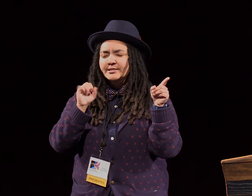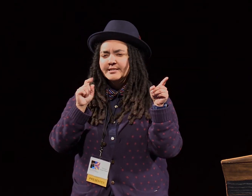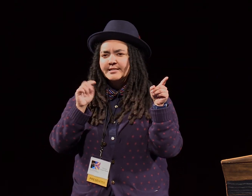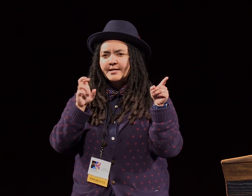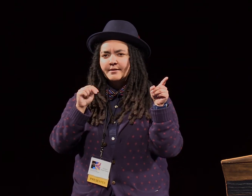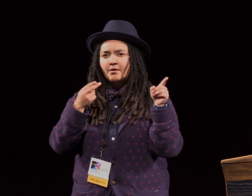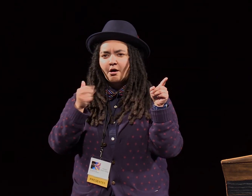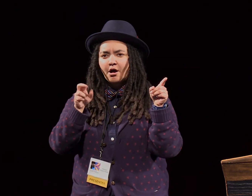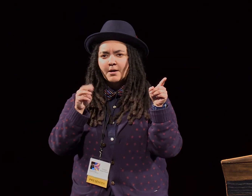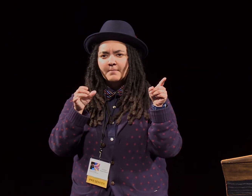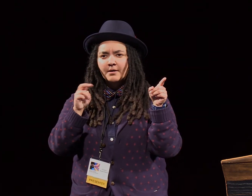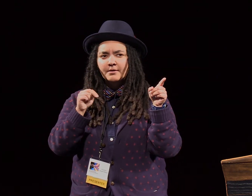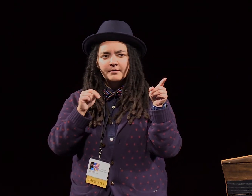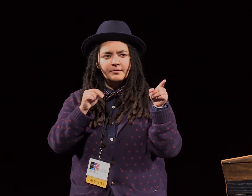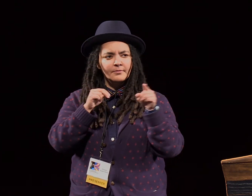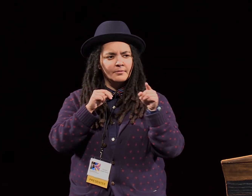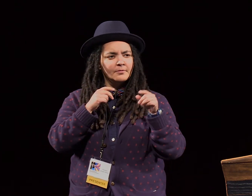to make sure that everyone's voices are heard.